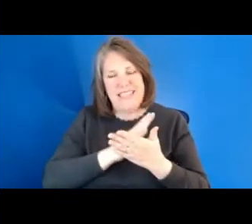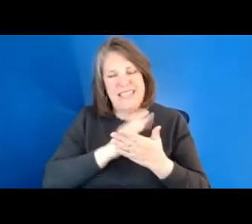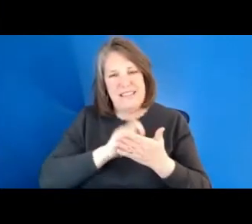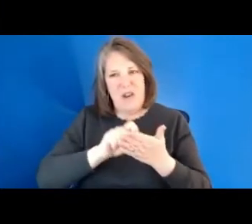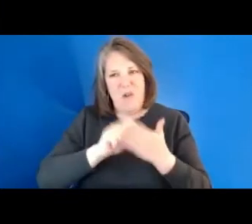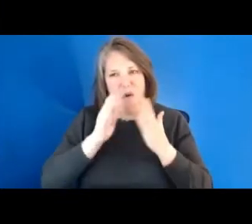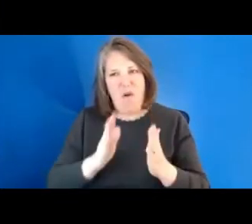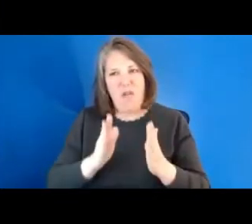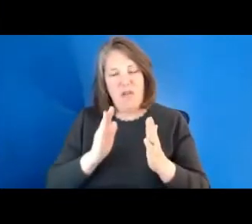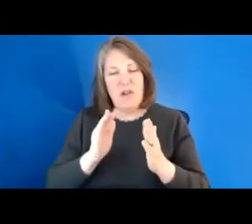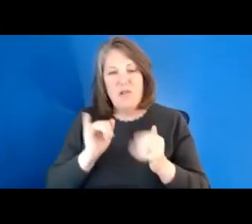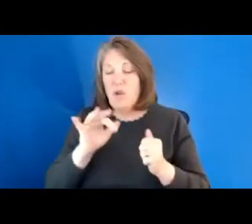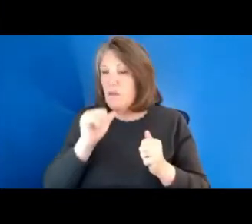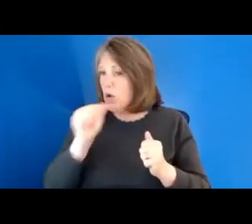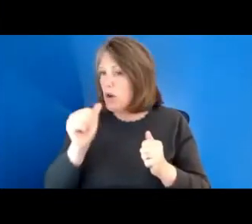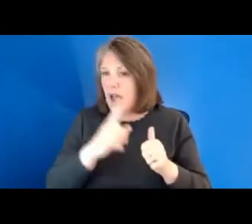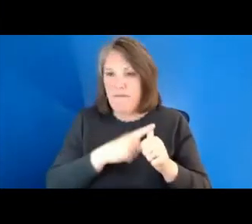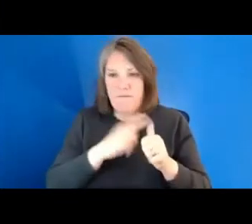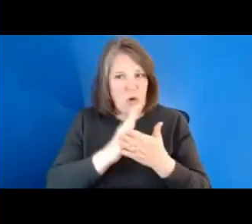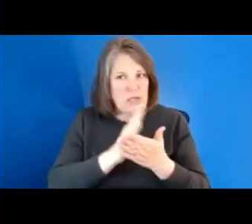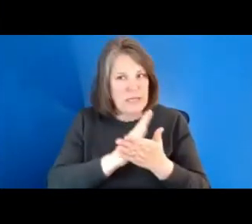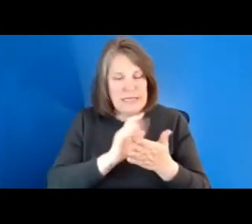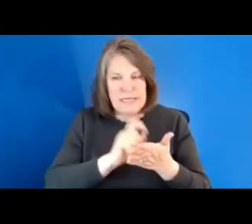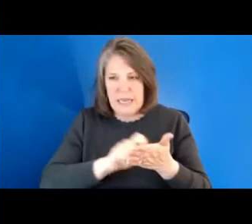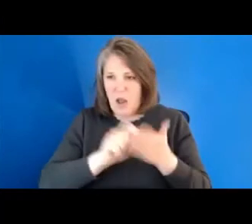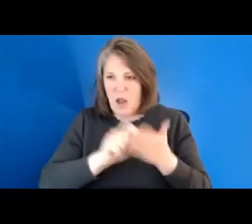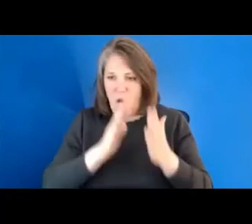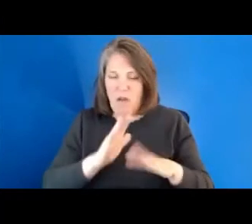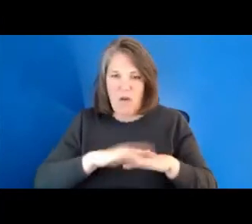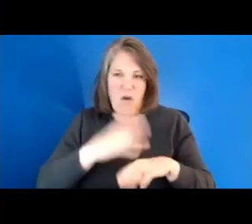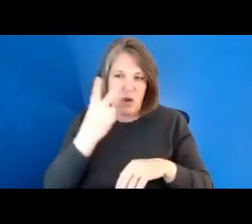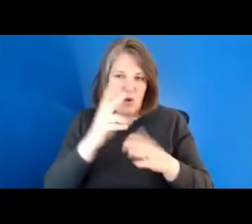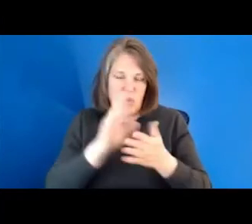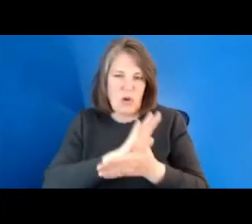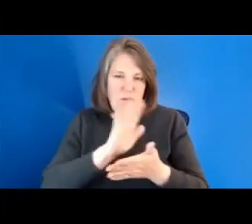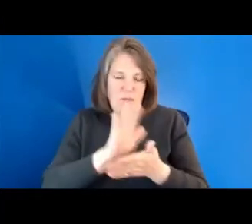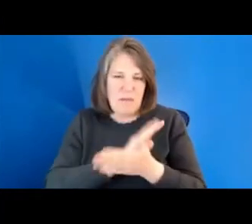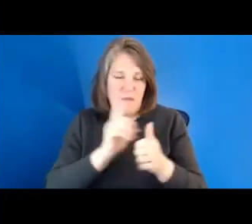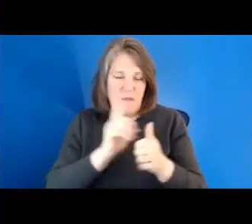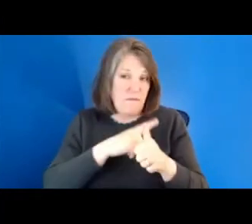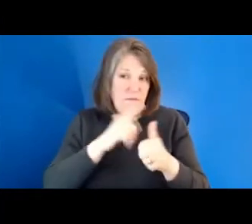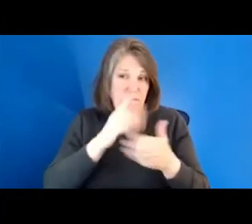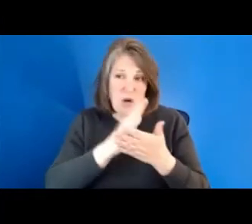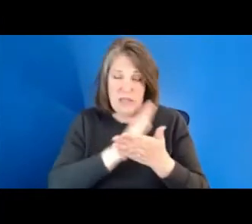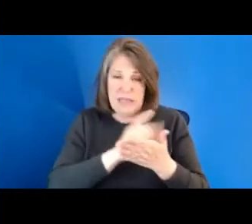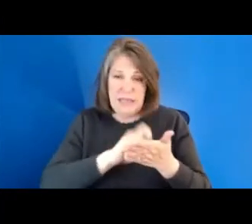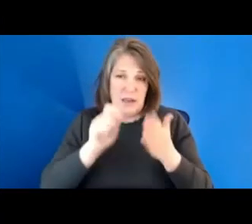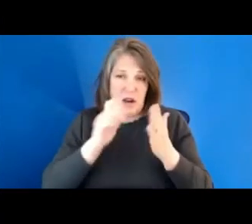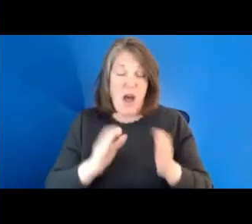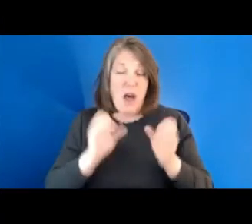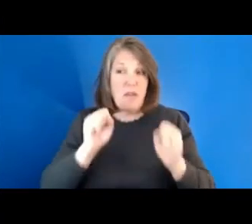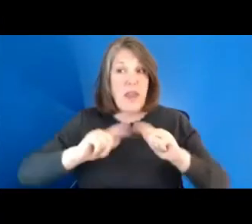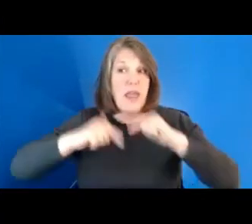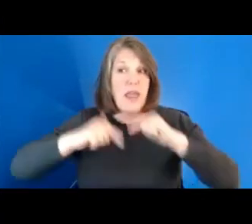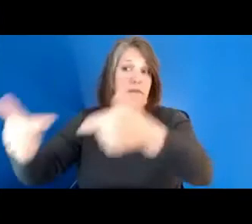17:11:01 you weren't the first listed author on the two papers, the first listed author can turn it over to you and then you would see the